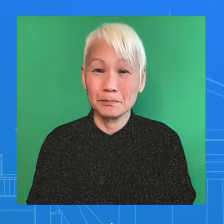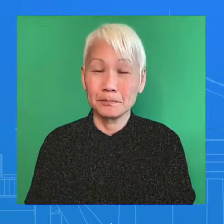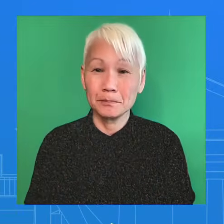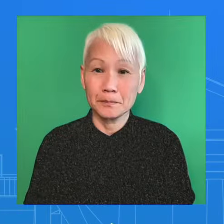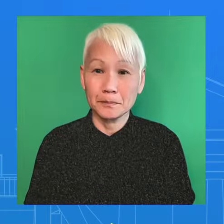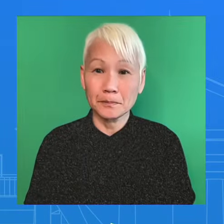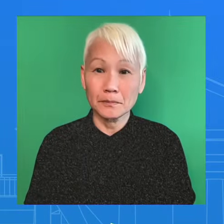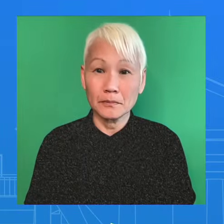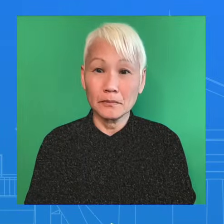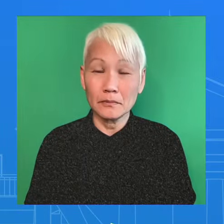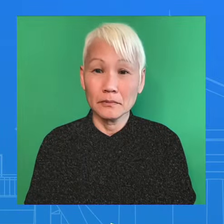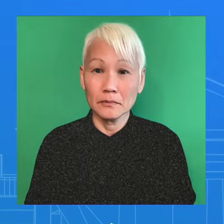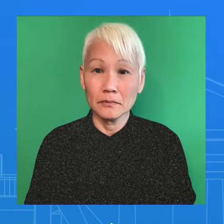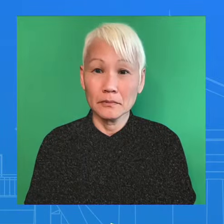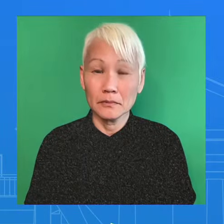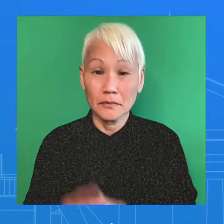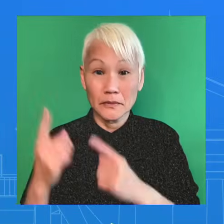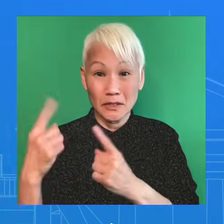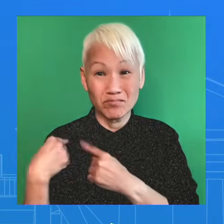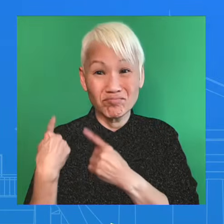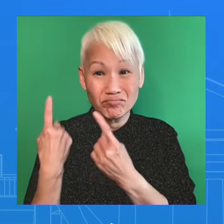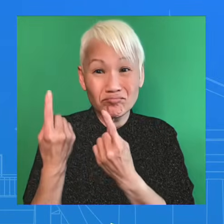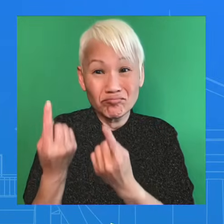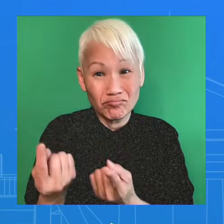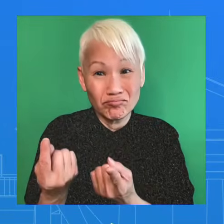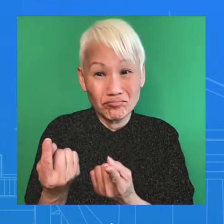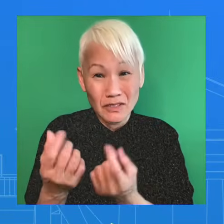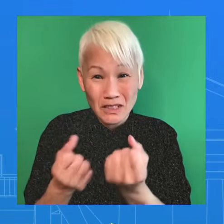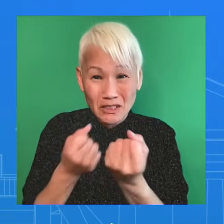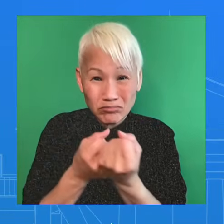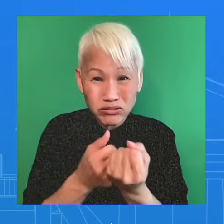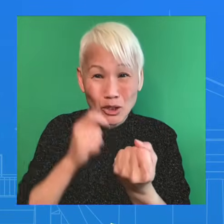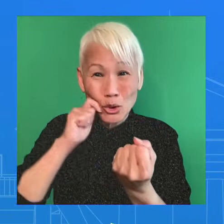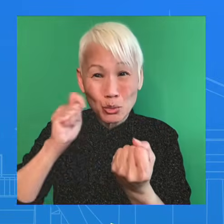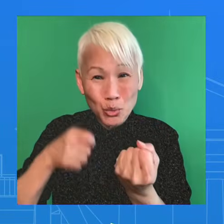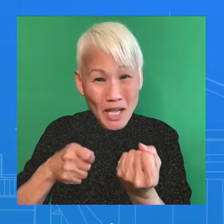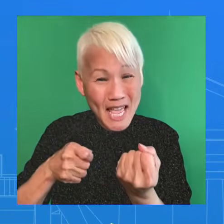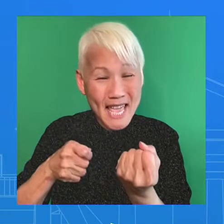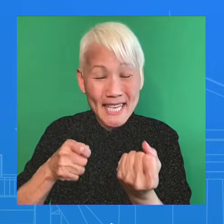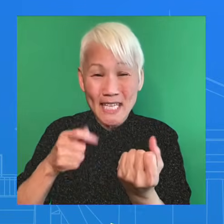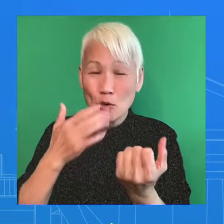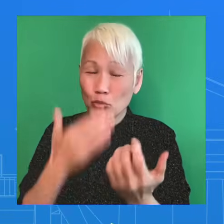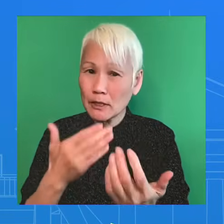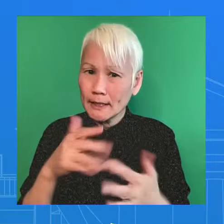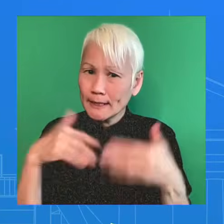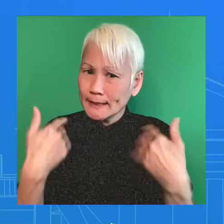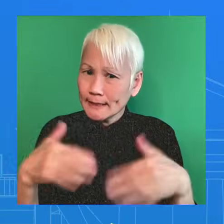sometimes bilaterally, in terms of supporting Ukraine. So an awful lot of NATO business to be done. And I have --